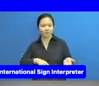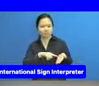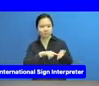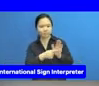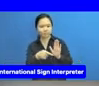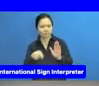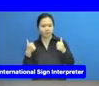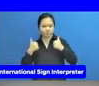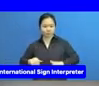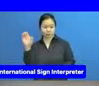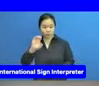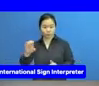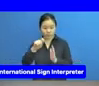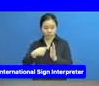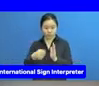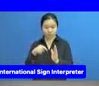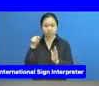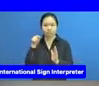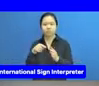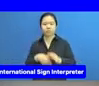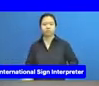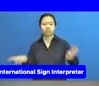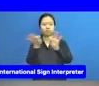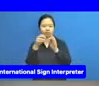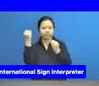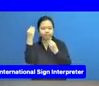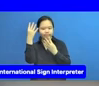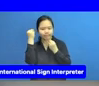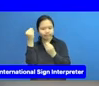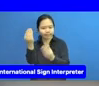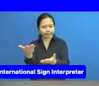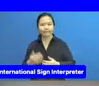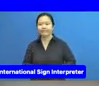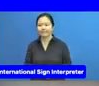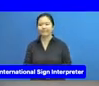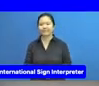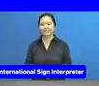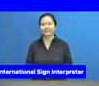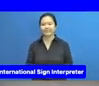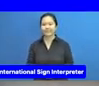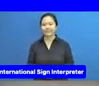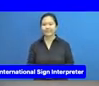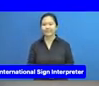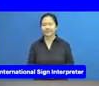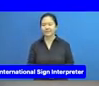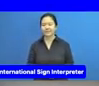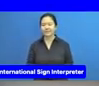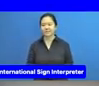I will tell you all about the matchmaking tool that we have developed and of course I will at the end also share the timeline with you.